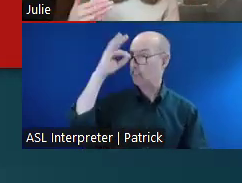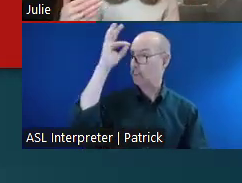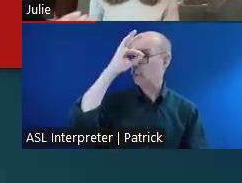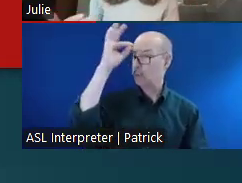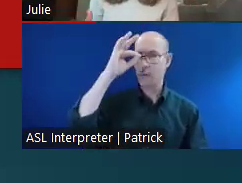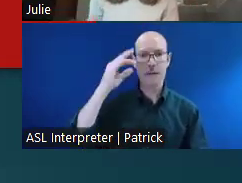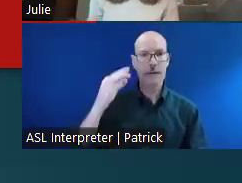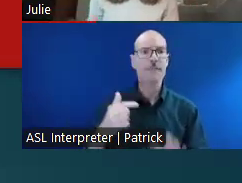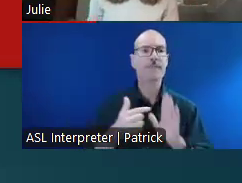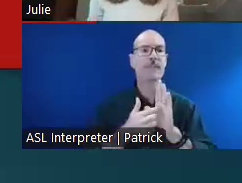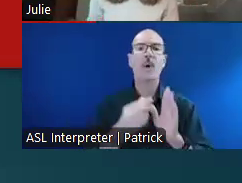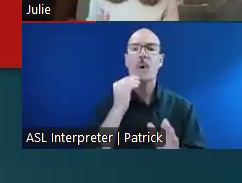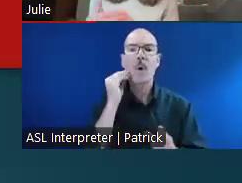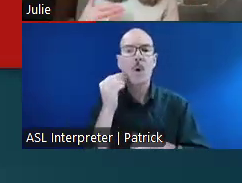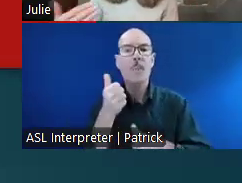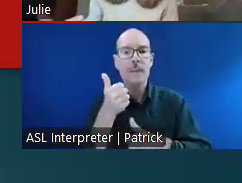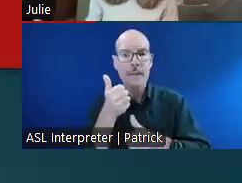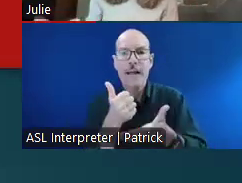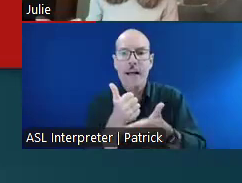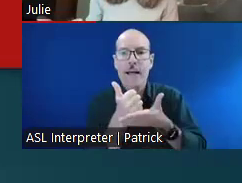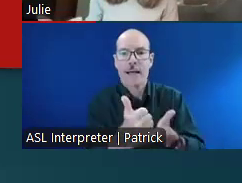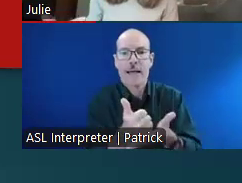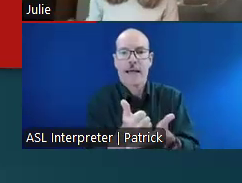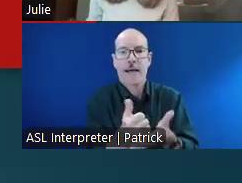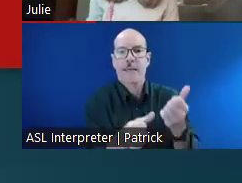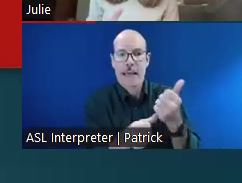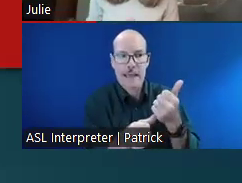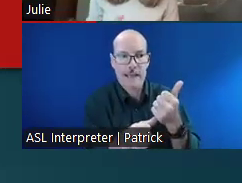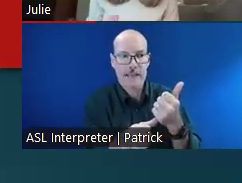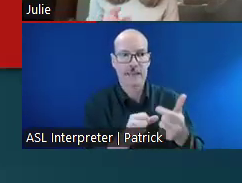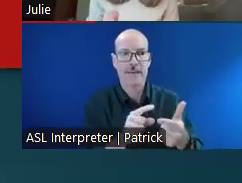So a home health aide, a personal care assistant, companionship.